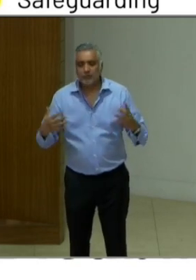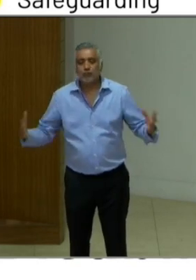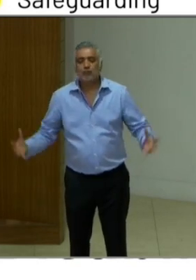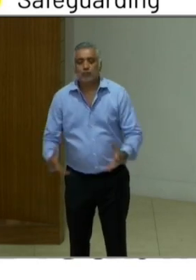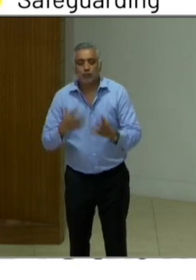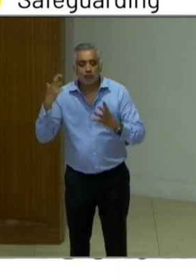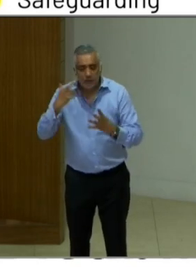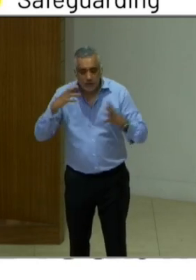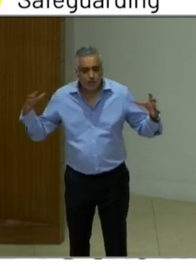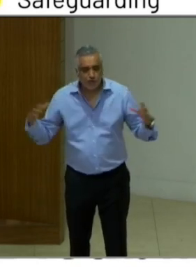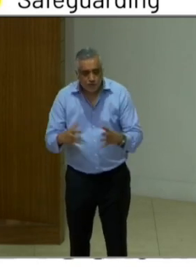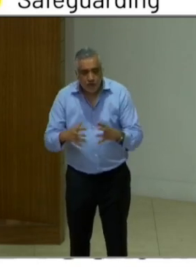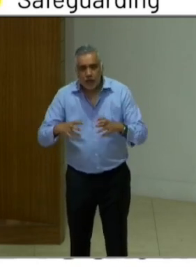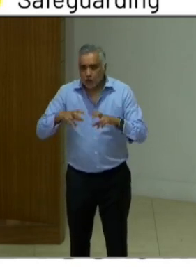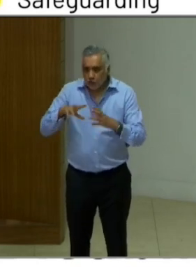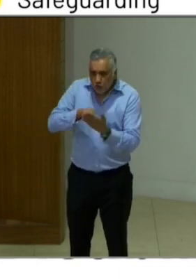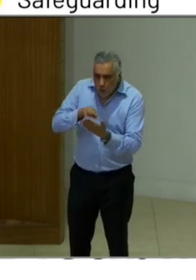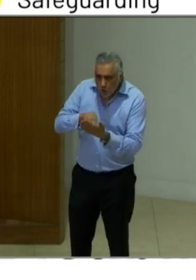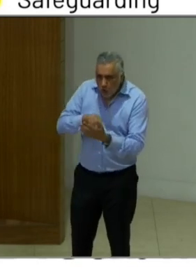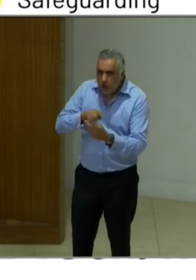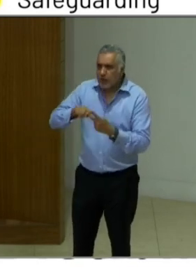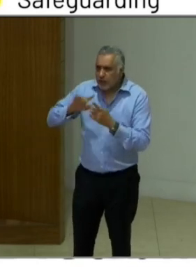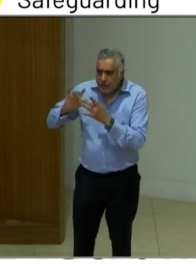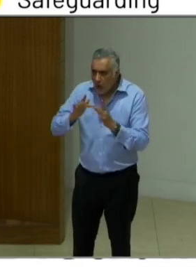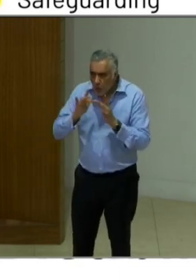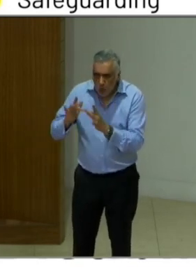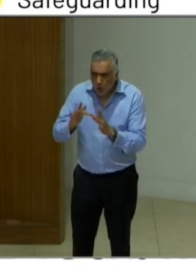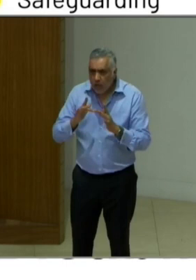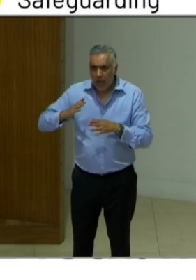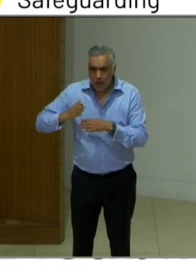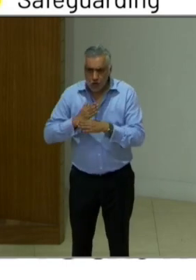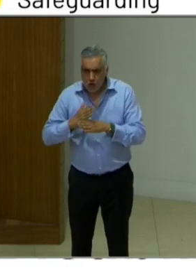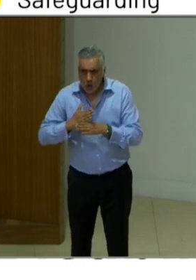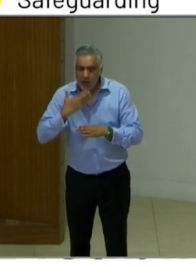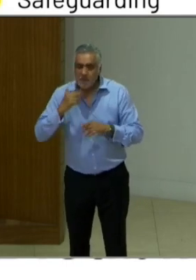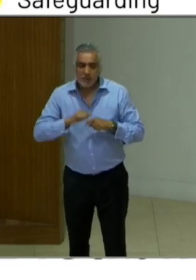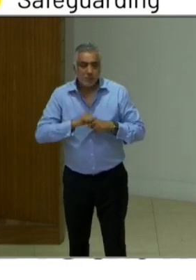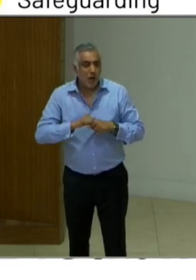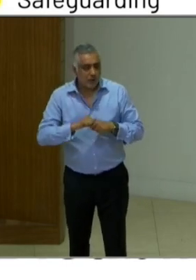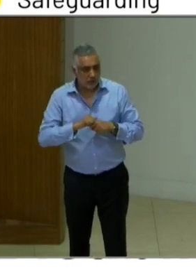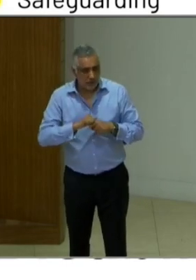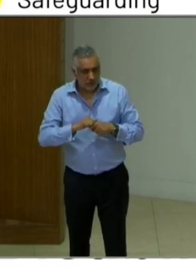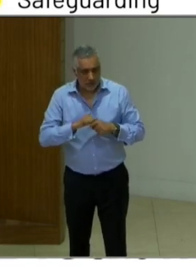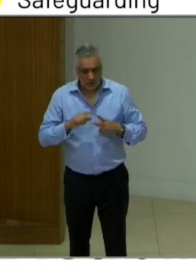a platform for learning, networking and sharing best practices. Not only because